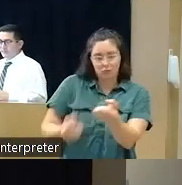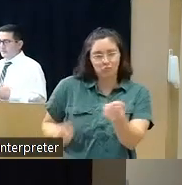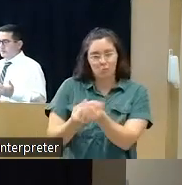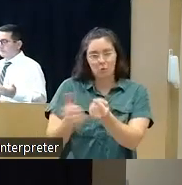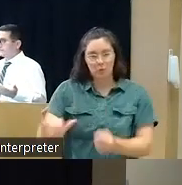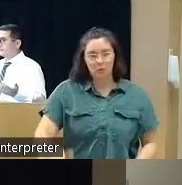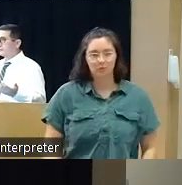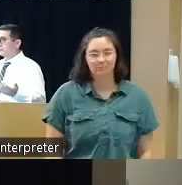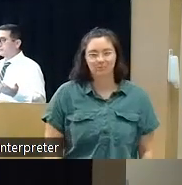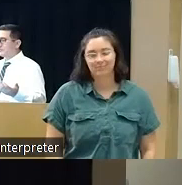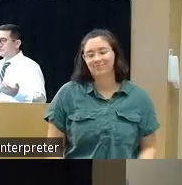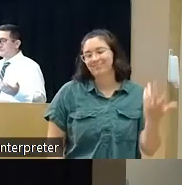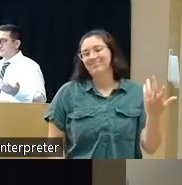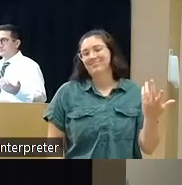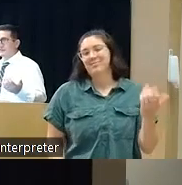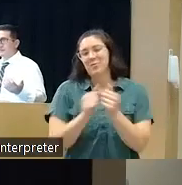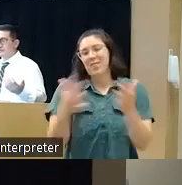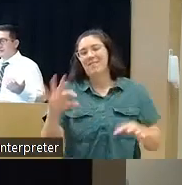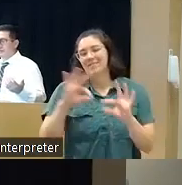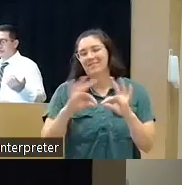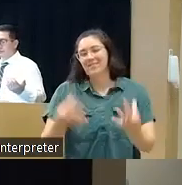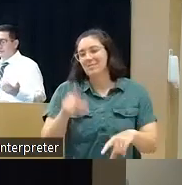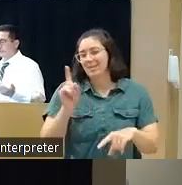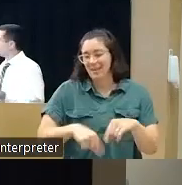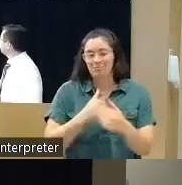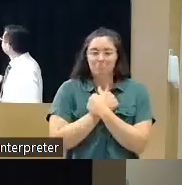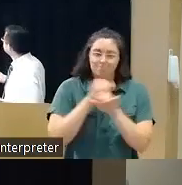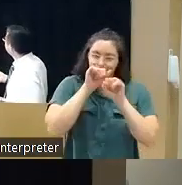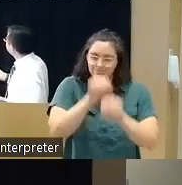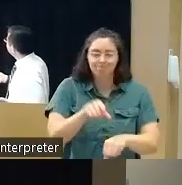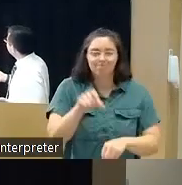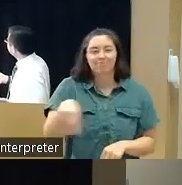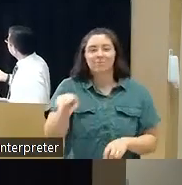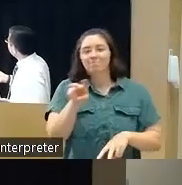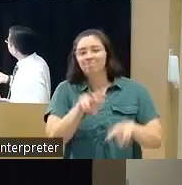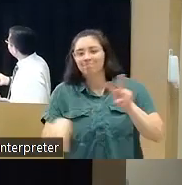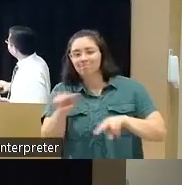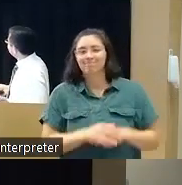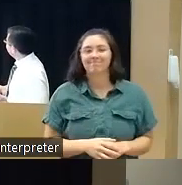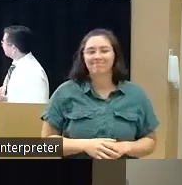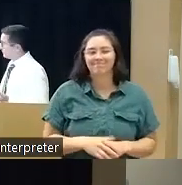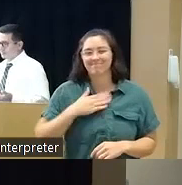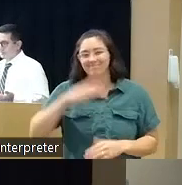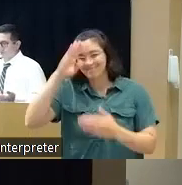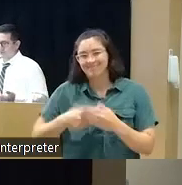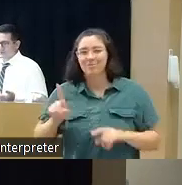and then obviously you couldn't do this without my family so I'm glad that they were here they were able to explore this is Theo actually walking around outside she likes